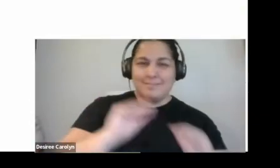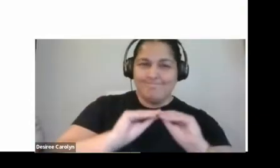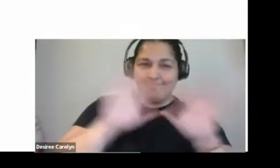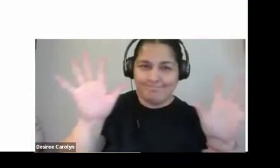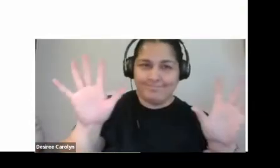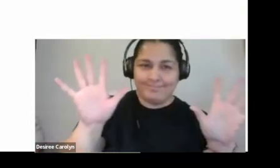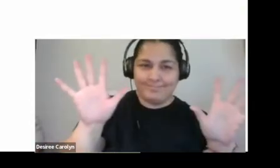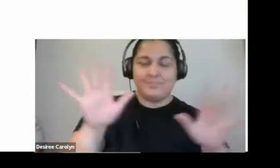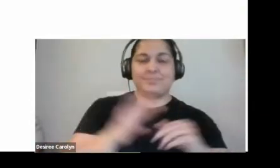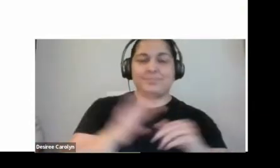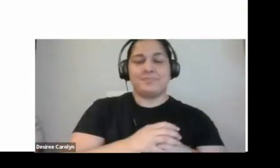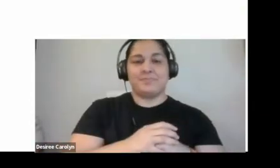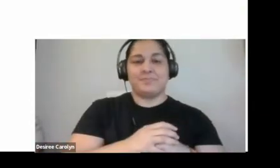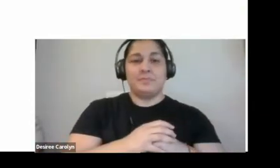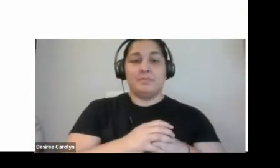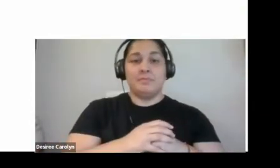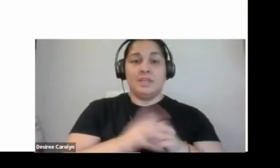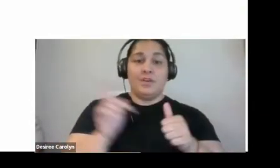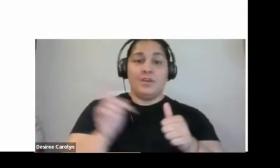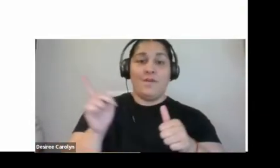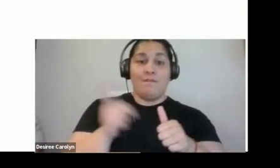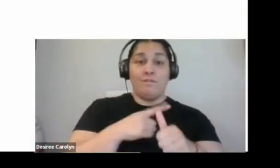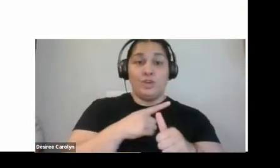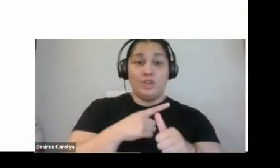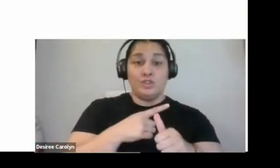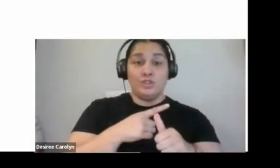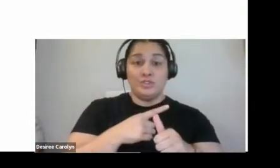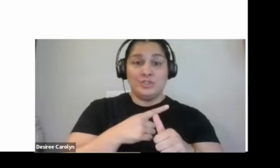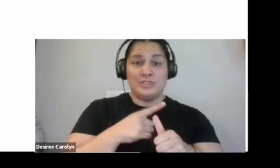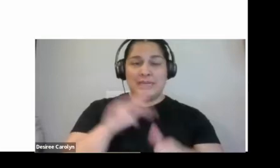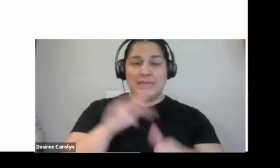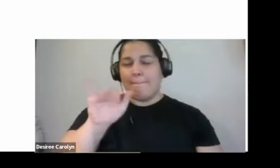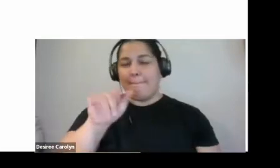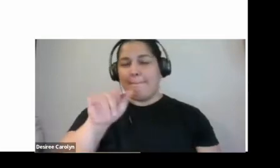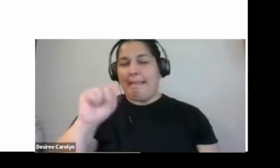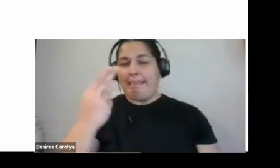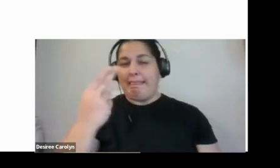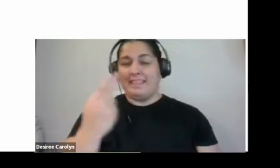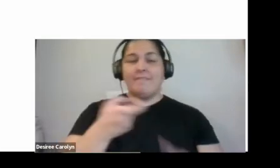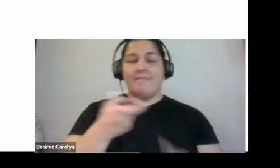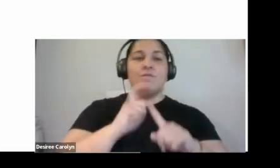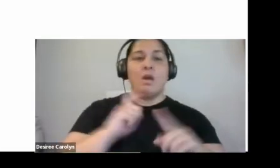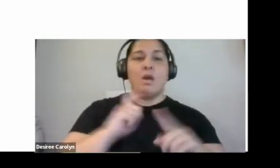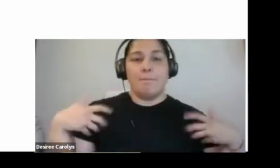the first myth is MPOX comes from monkeys. I think it's you know important that whenever there's a